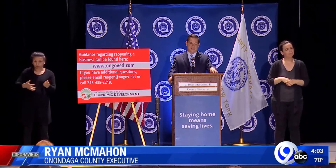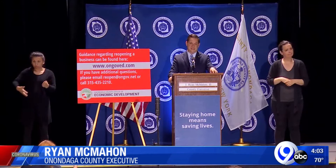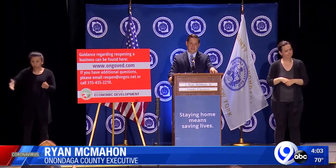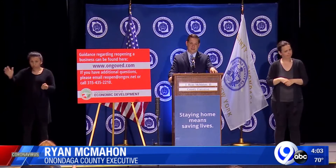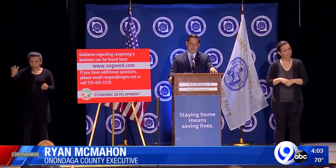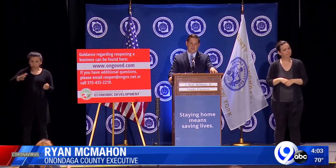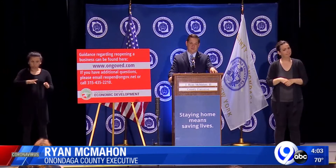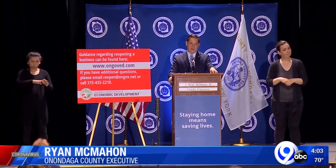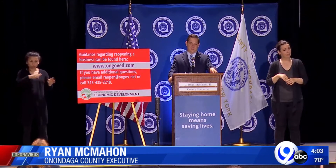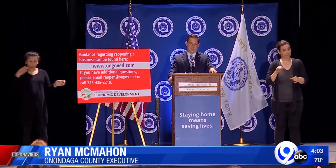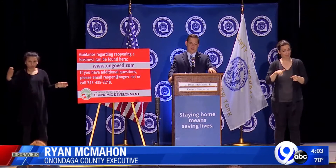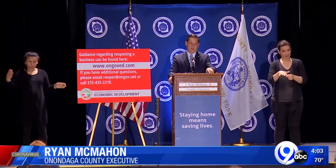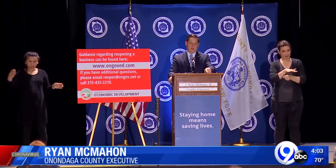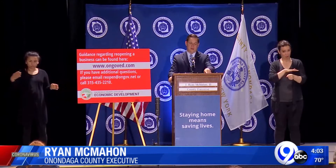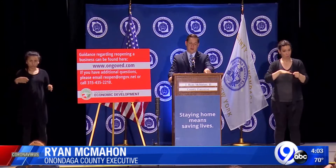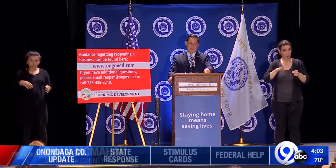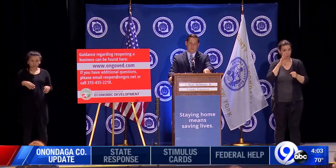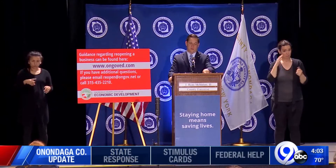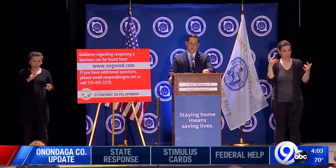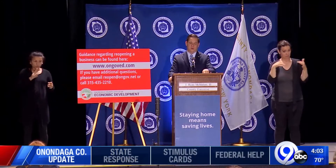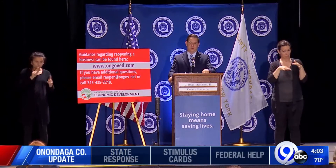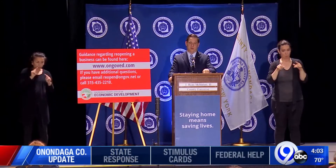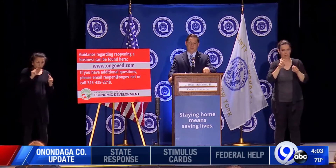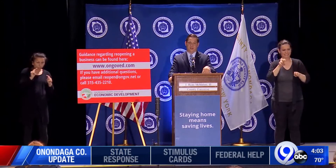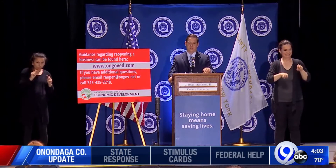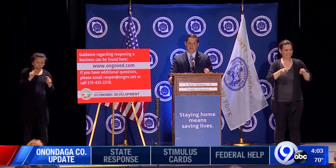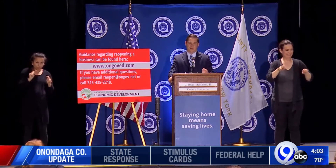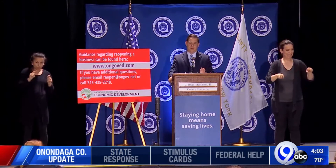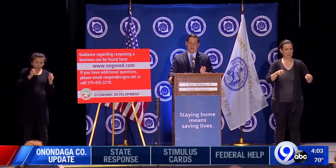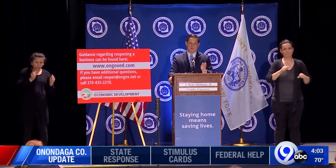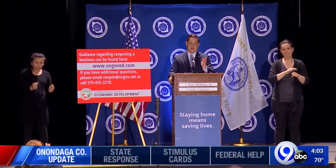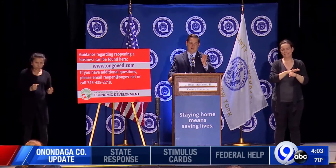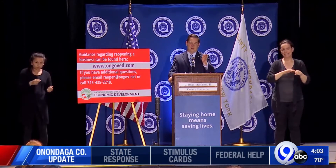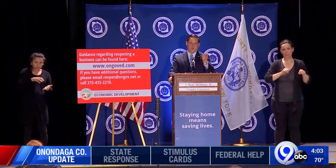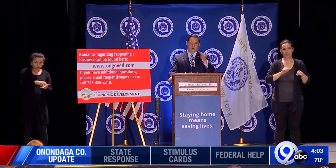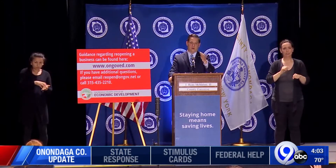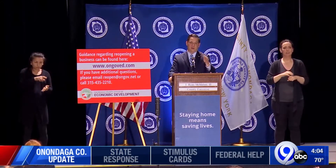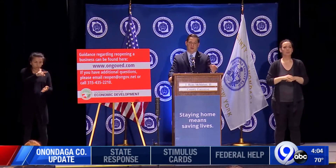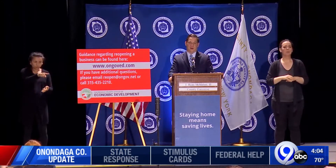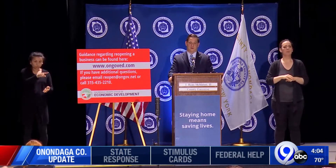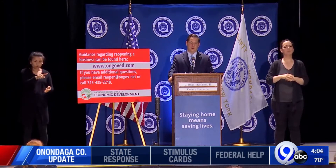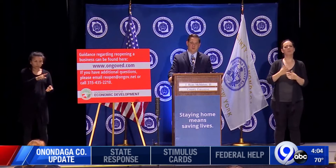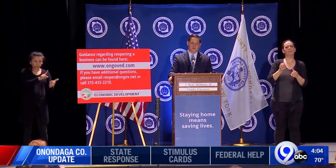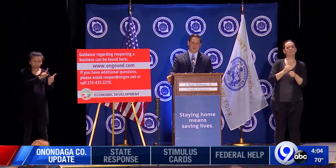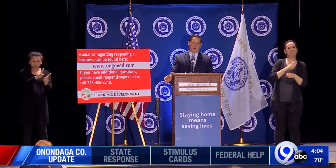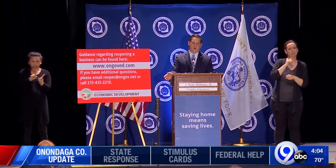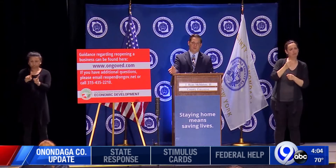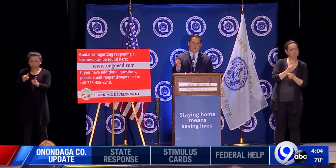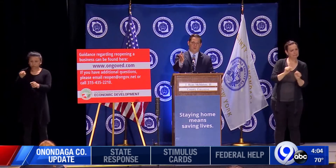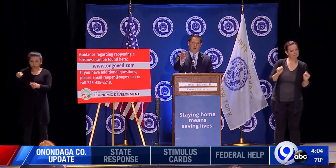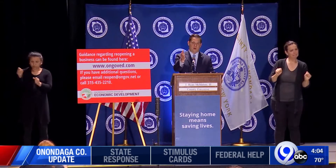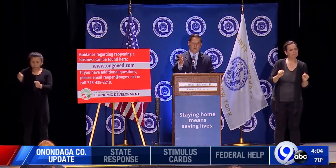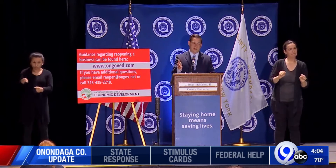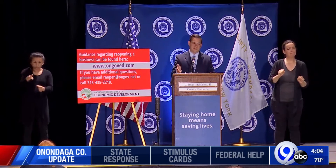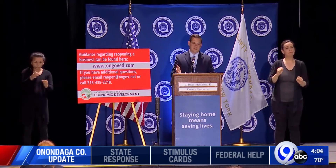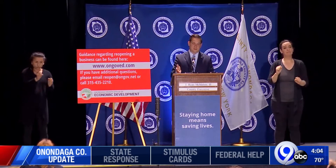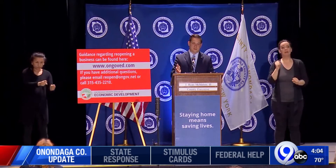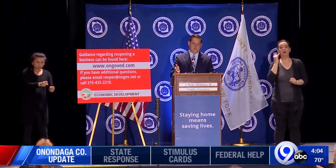then there will be clear communication to areas where folks is they are going from the